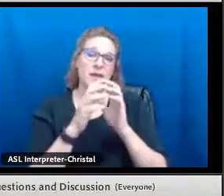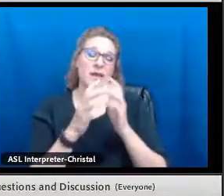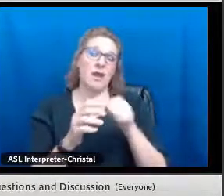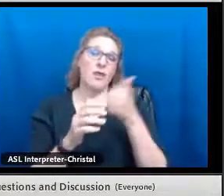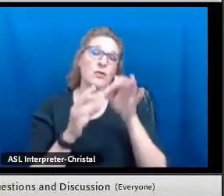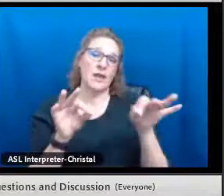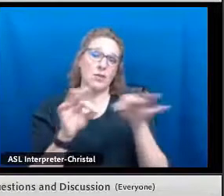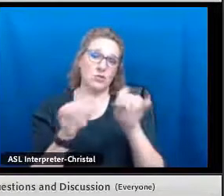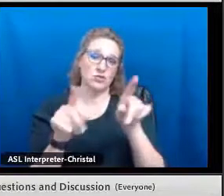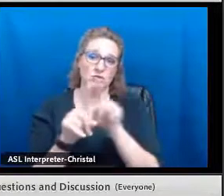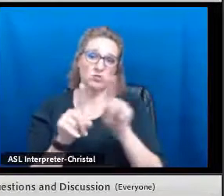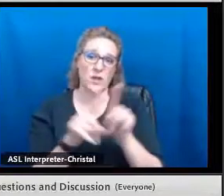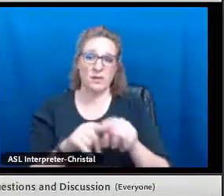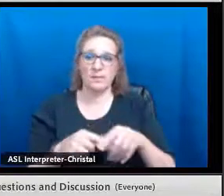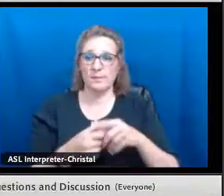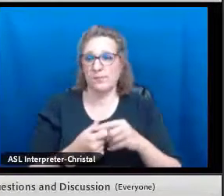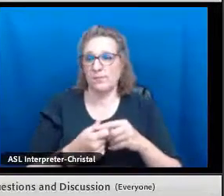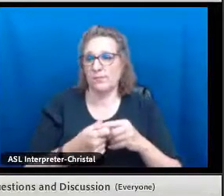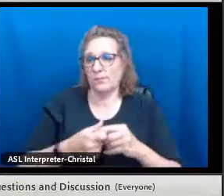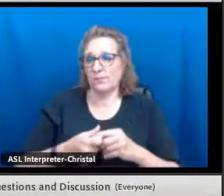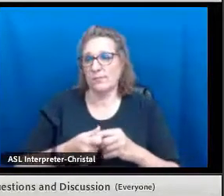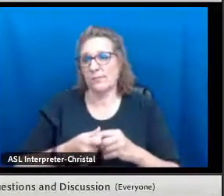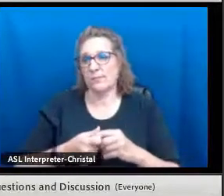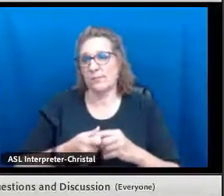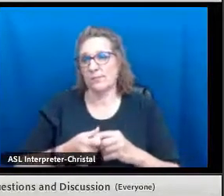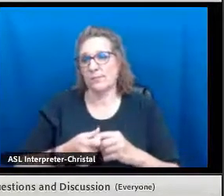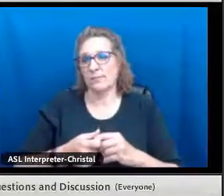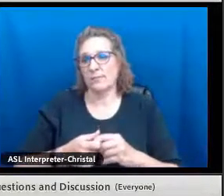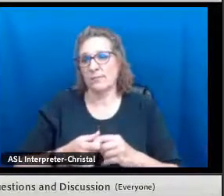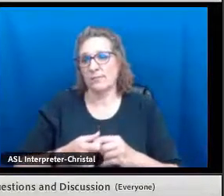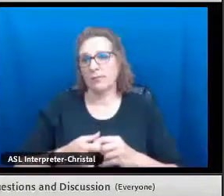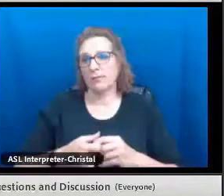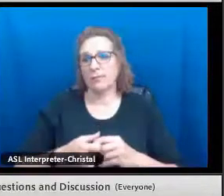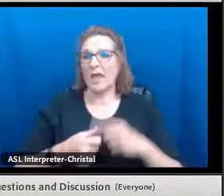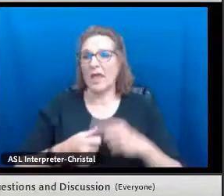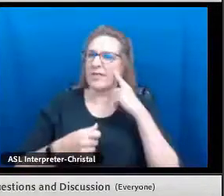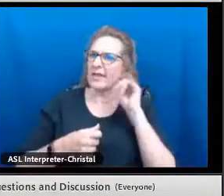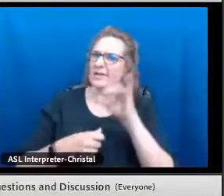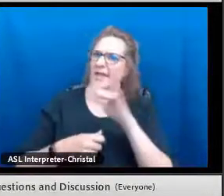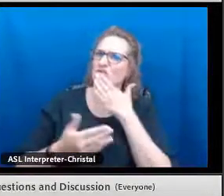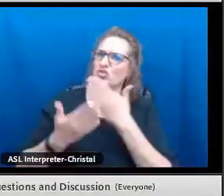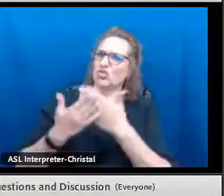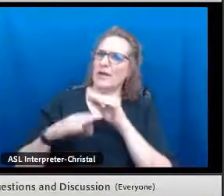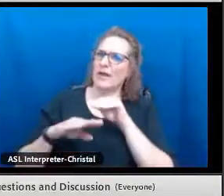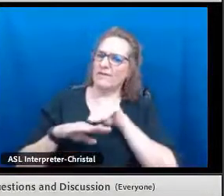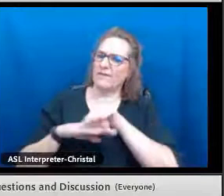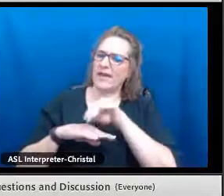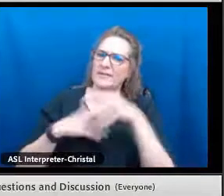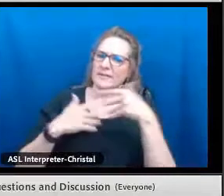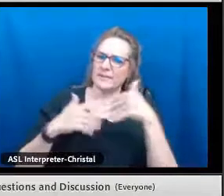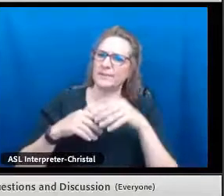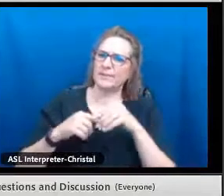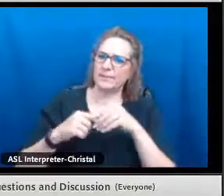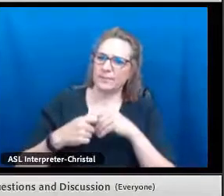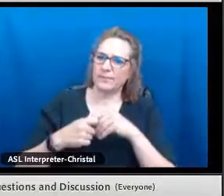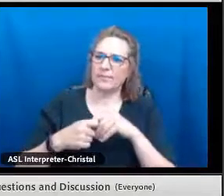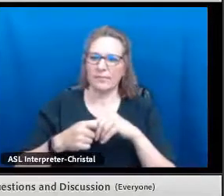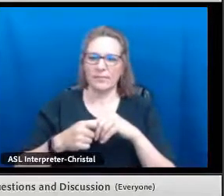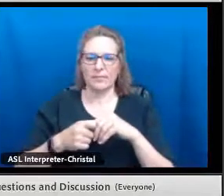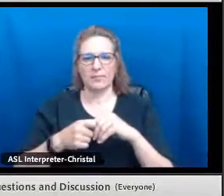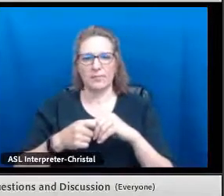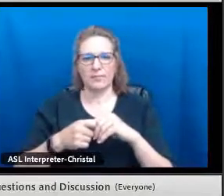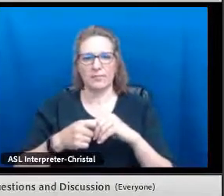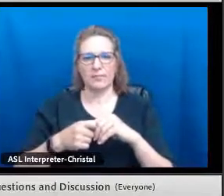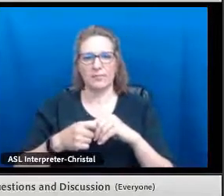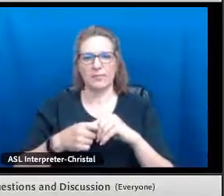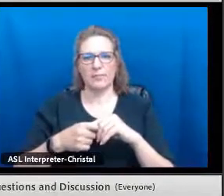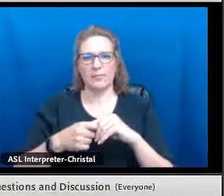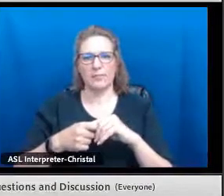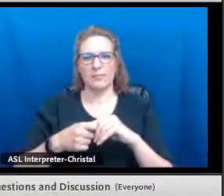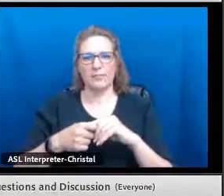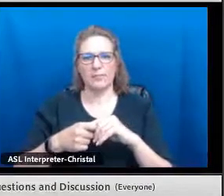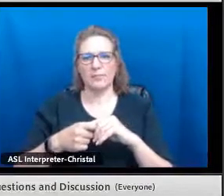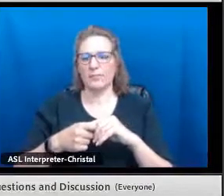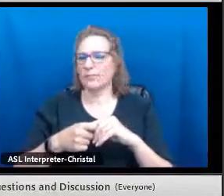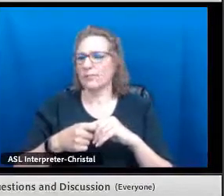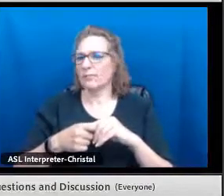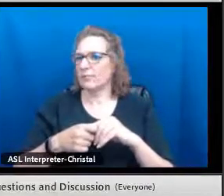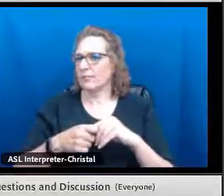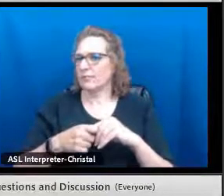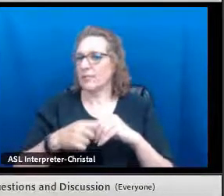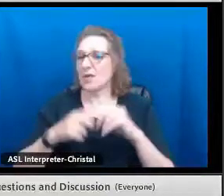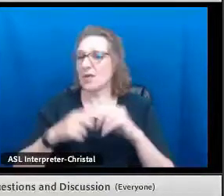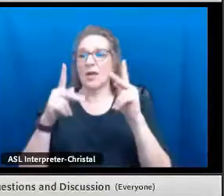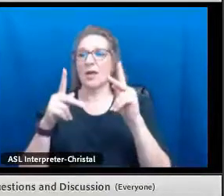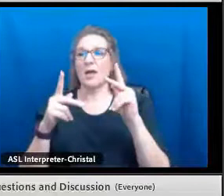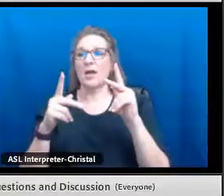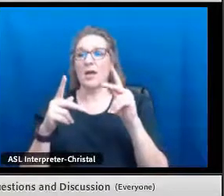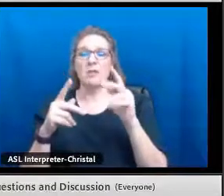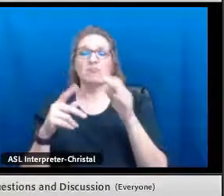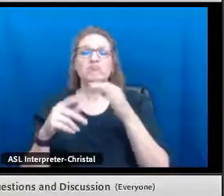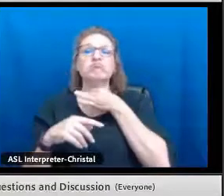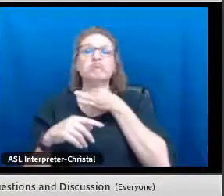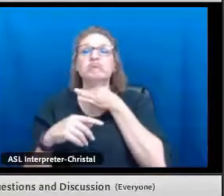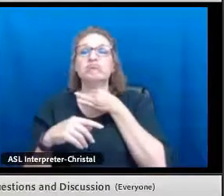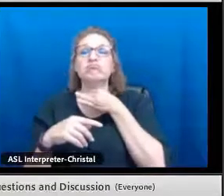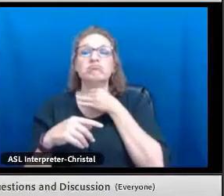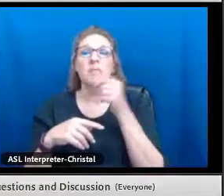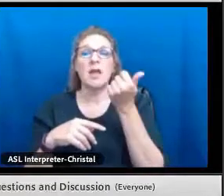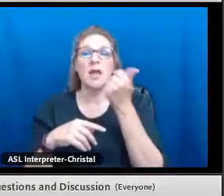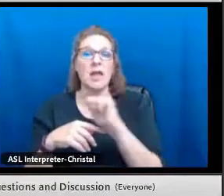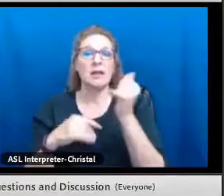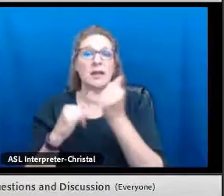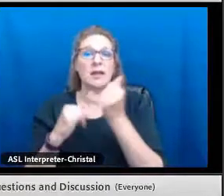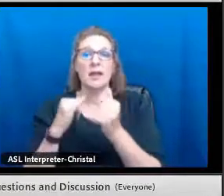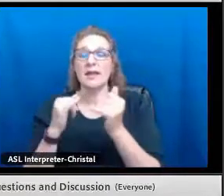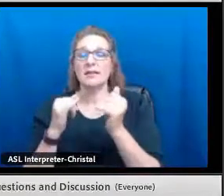I think that's a really great piece of advice.